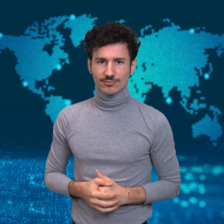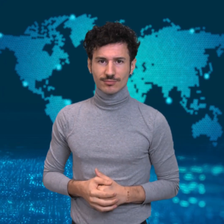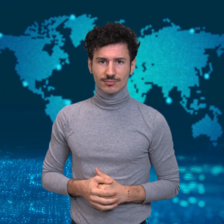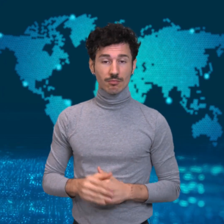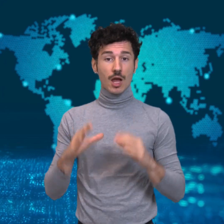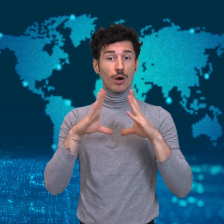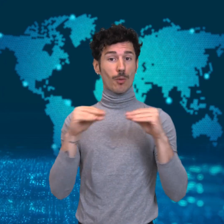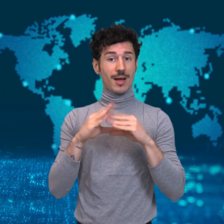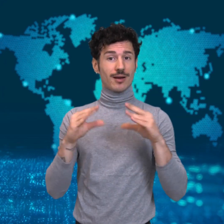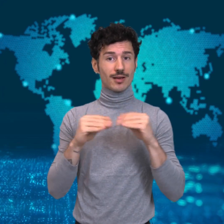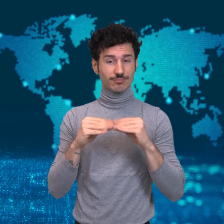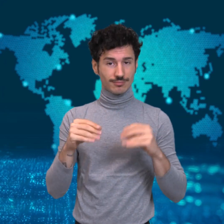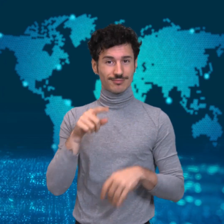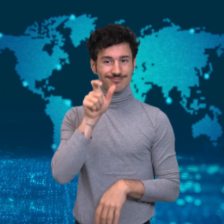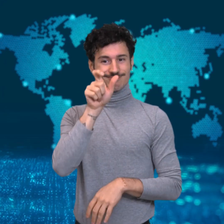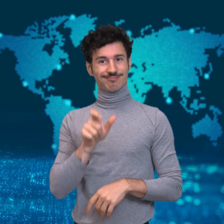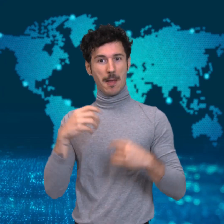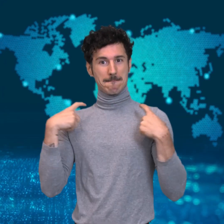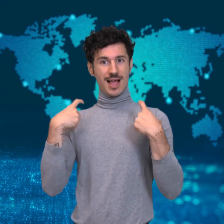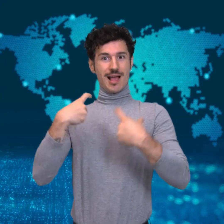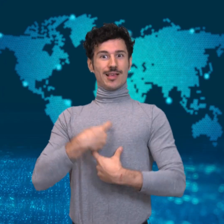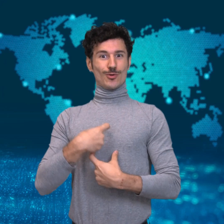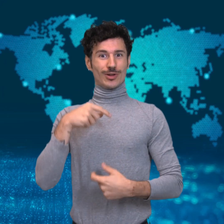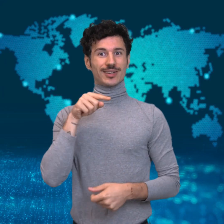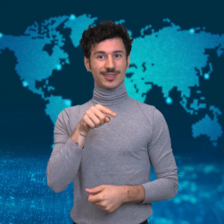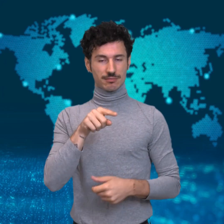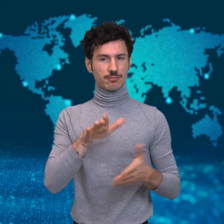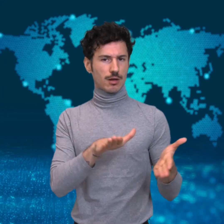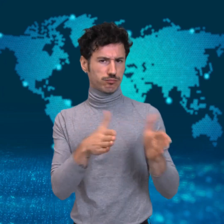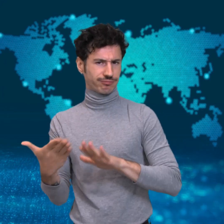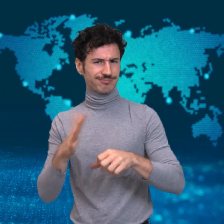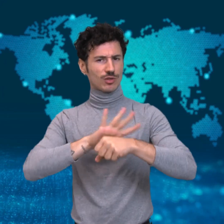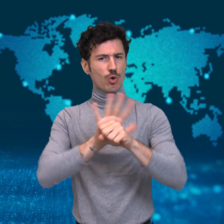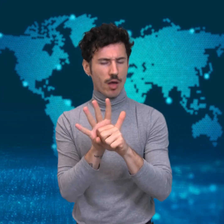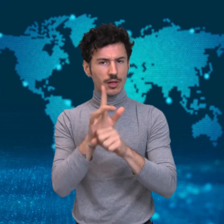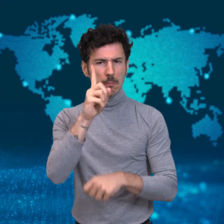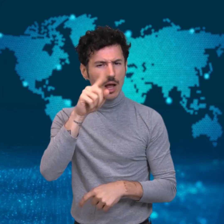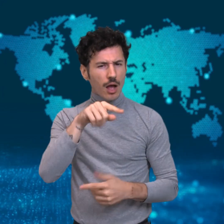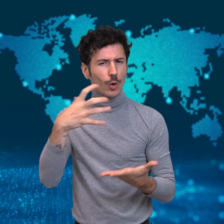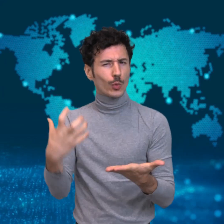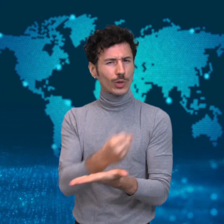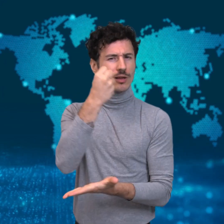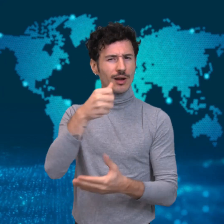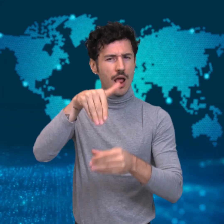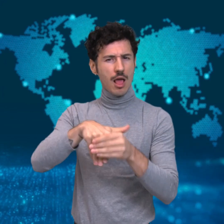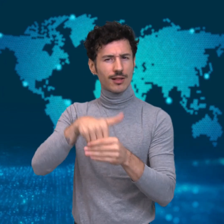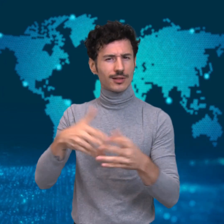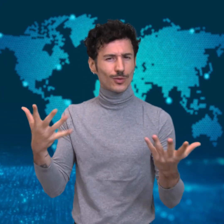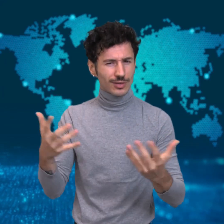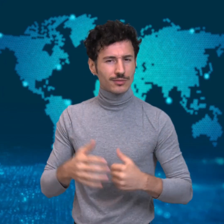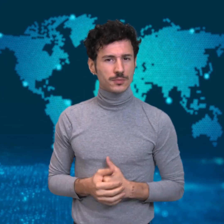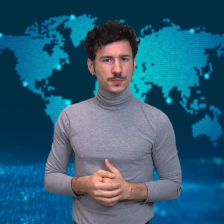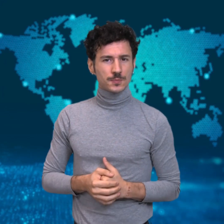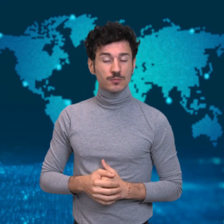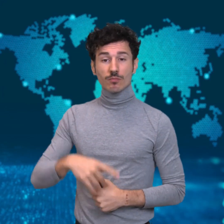Mayor who died of COVID-19 wins election.